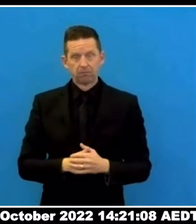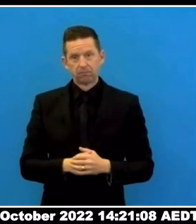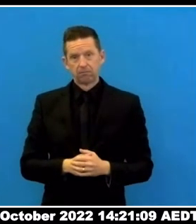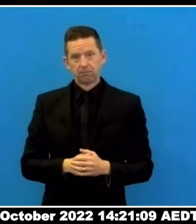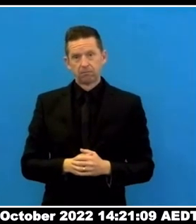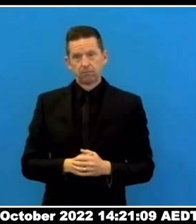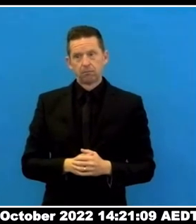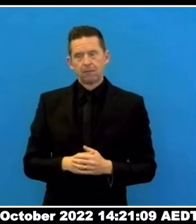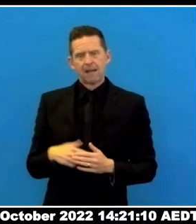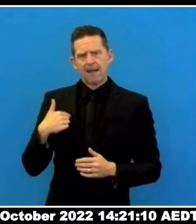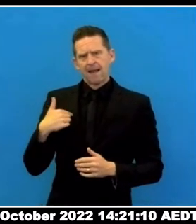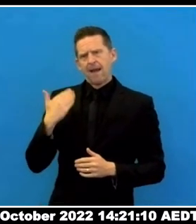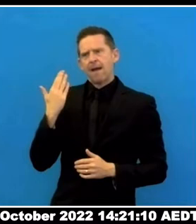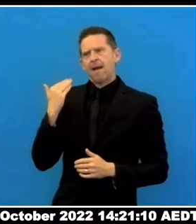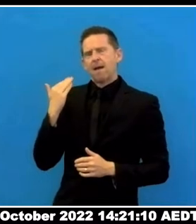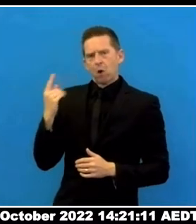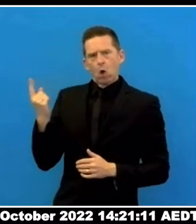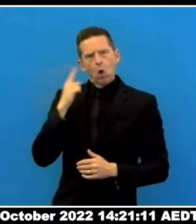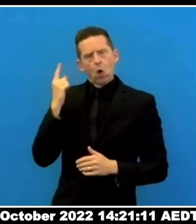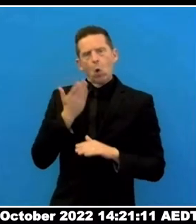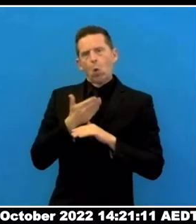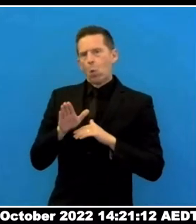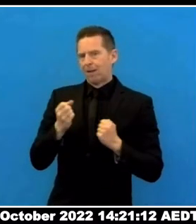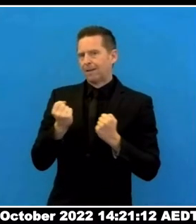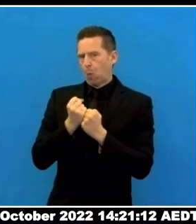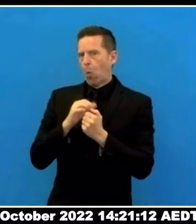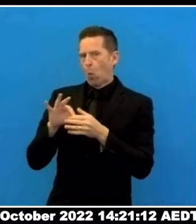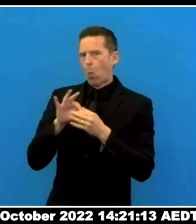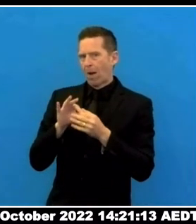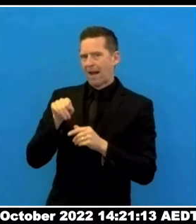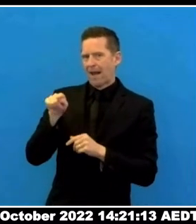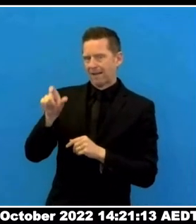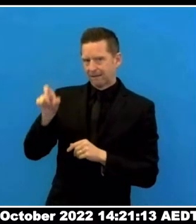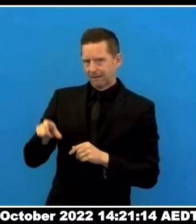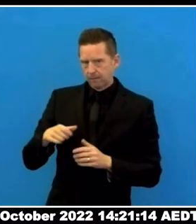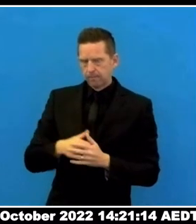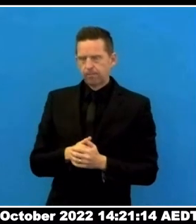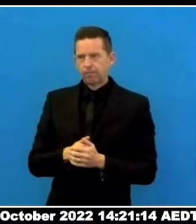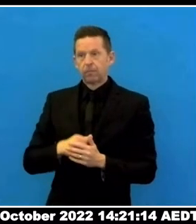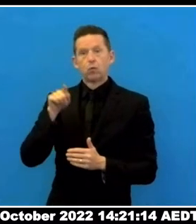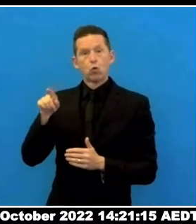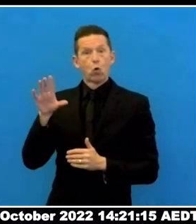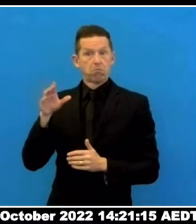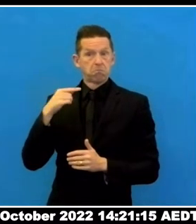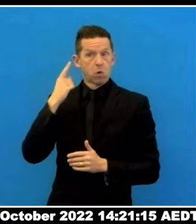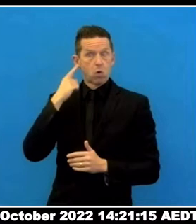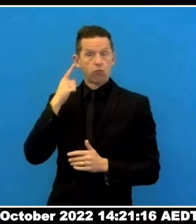I've recently heard about a new support coordinator who is meant to be very good.